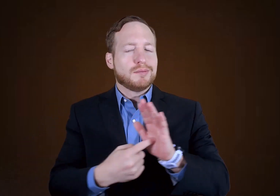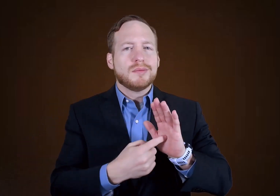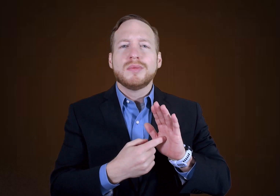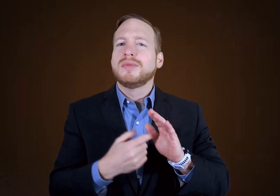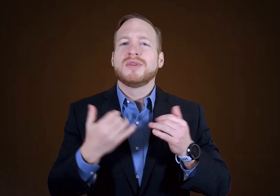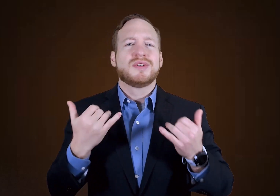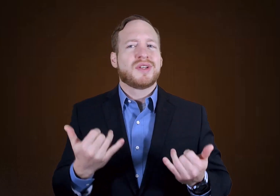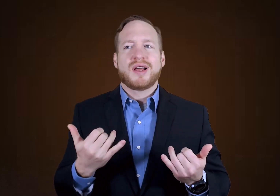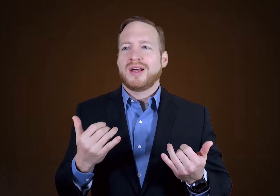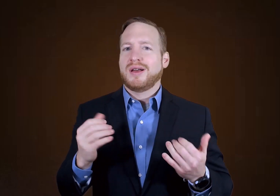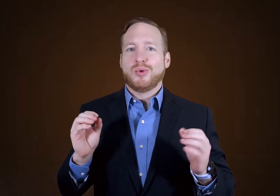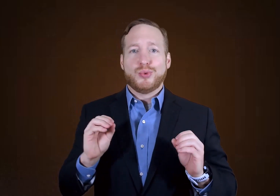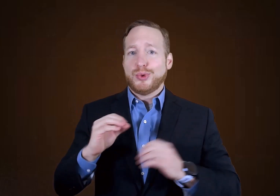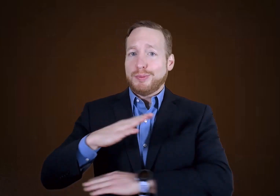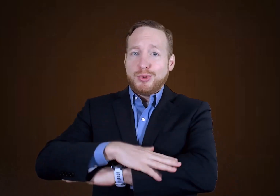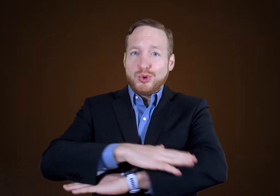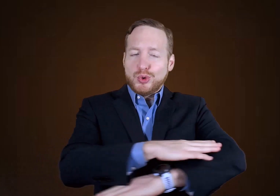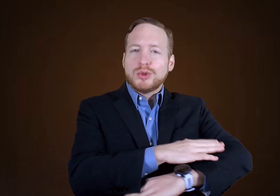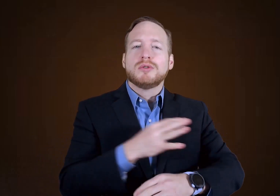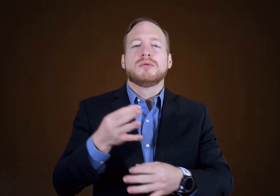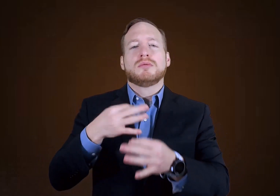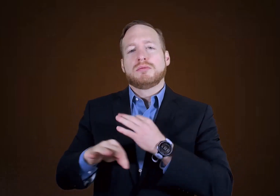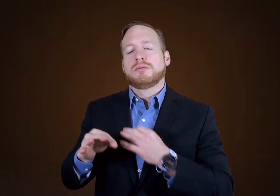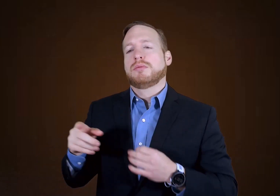what we're planning to do is invite all of our